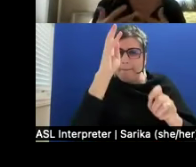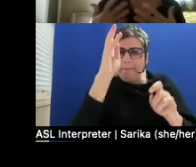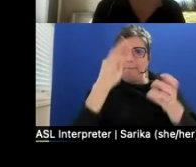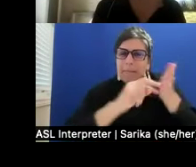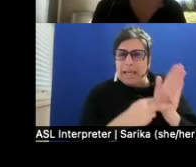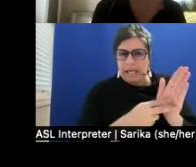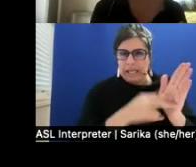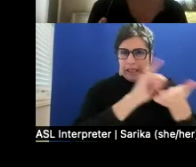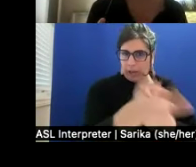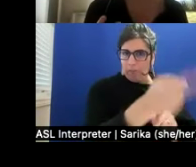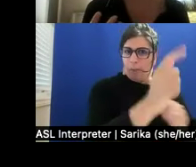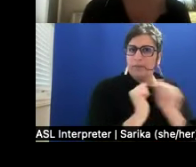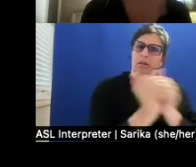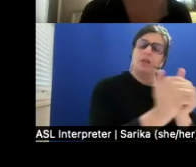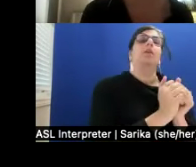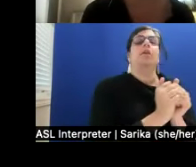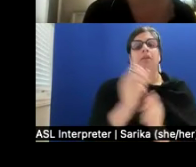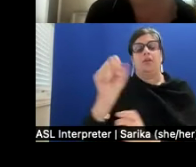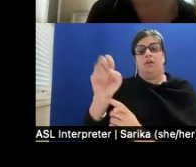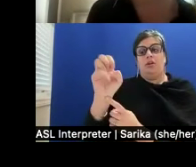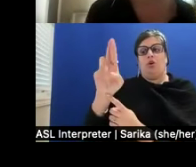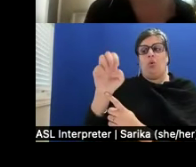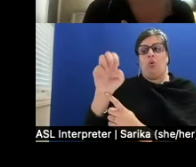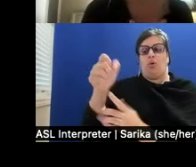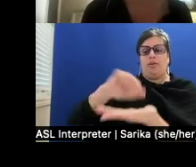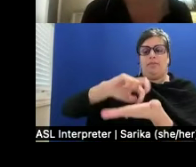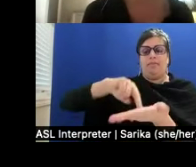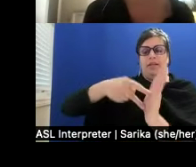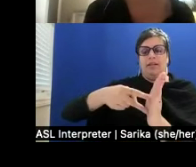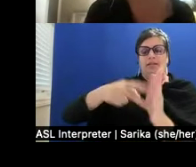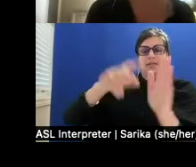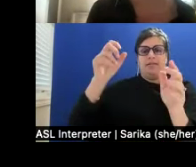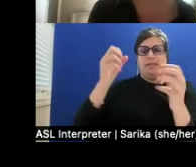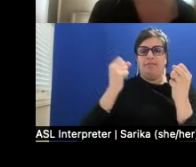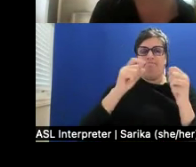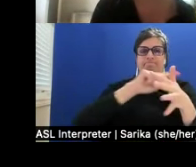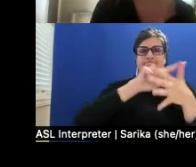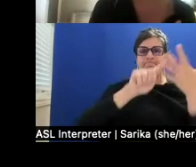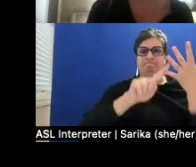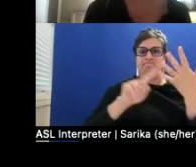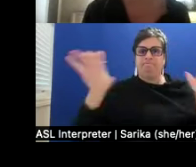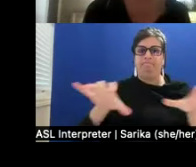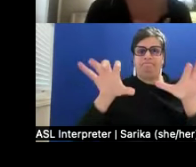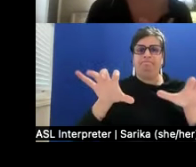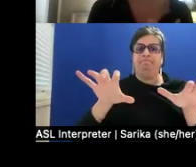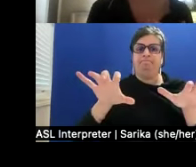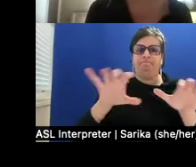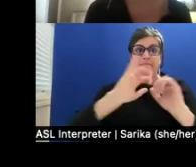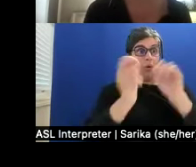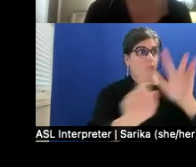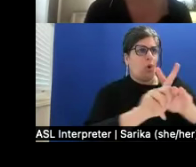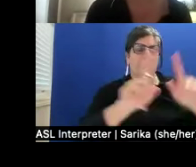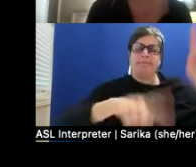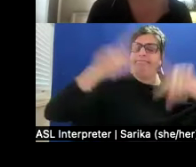The scores, which are always a set of actions. They take myriad forms depending on organizers and collaborators